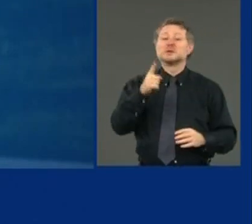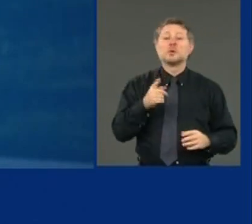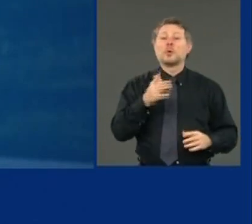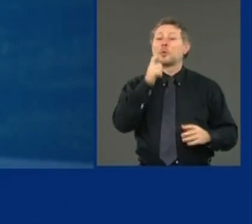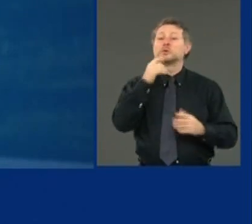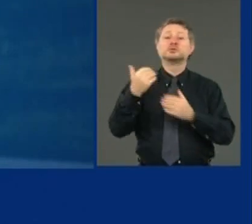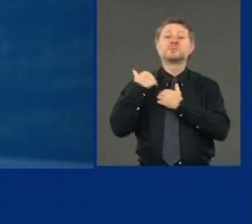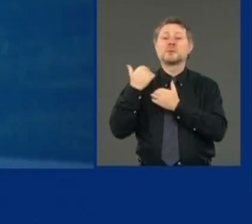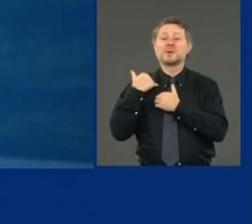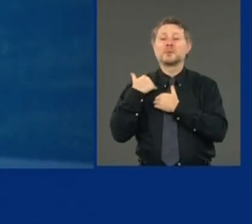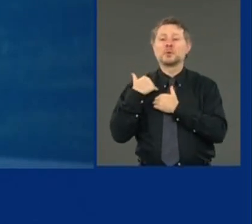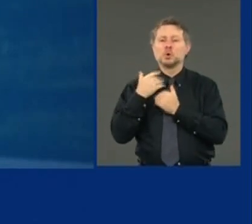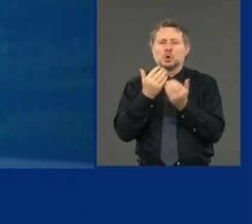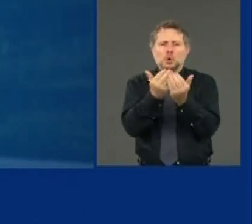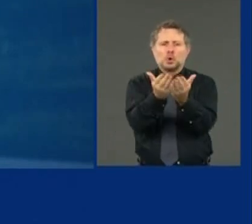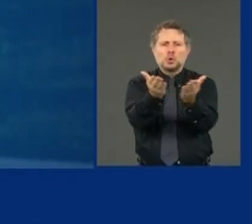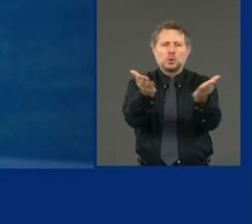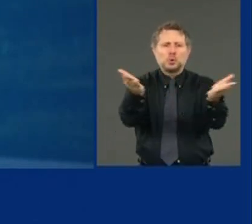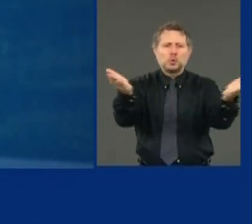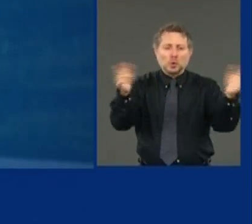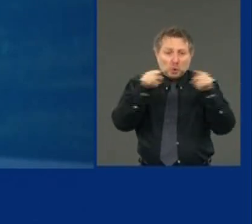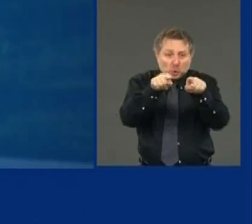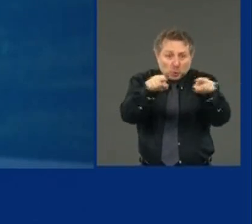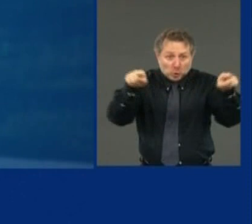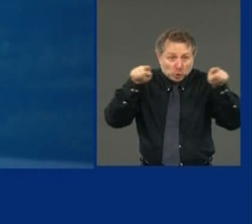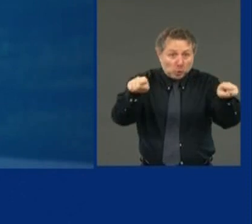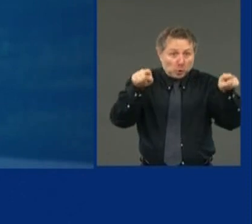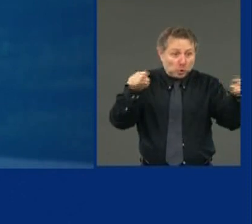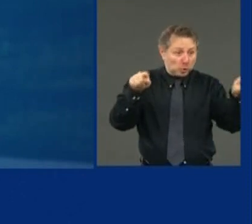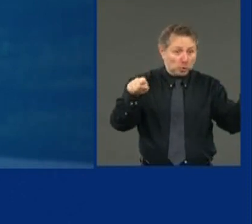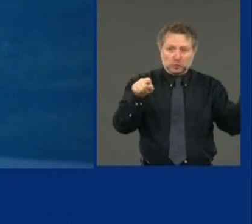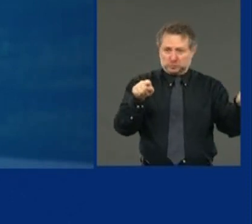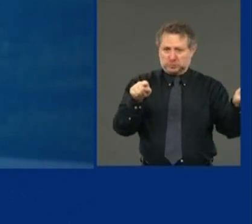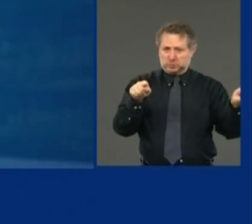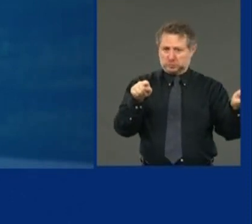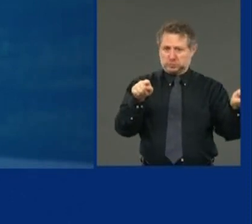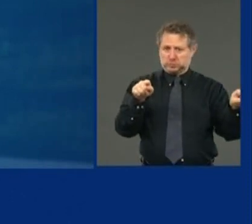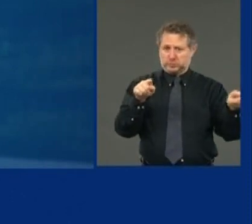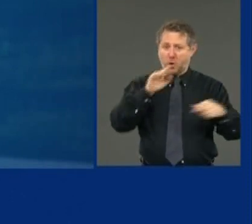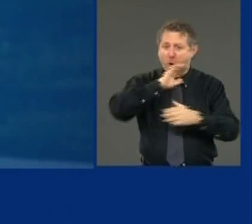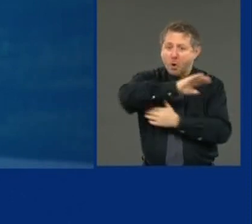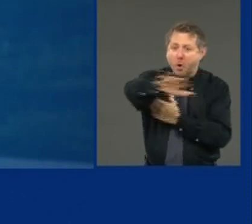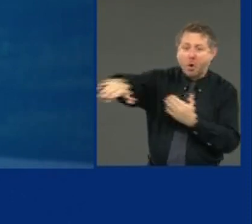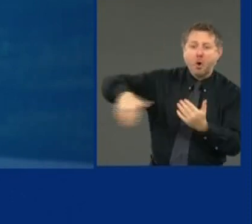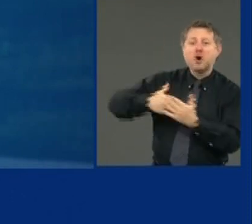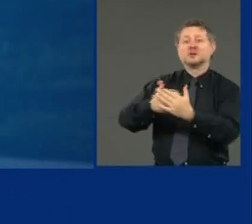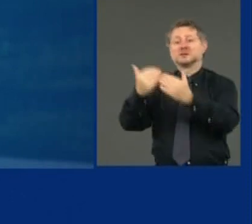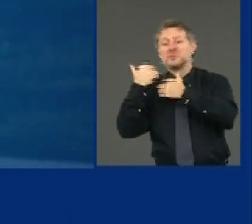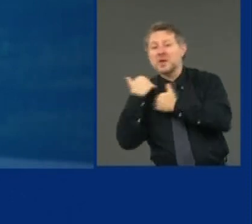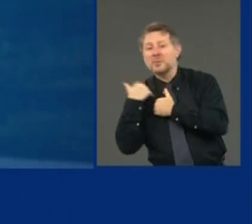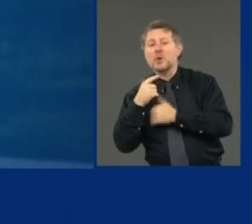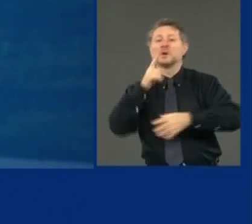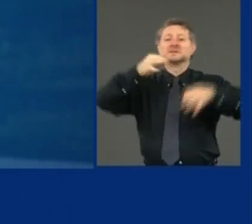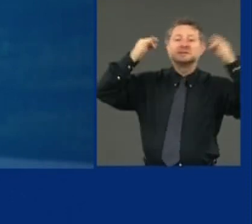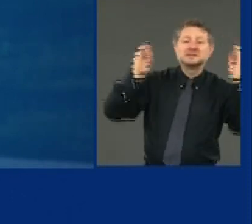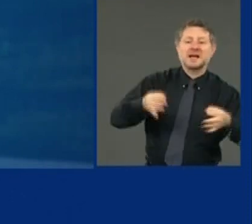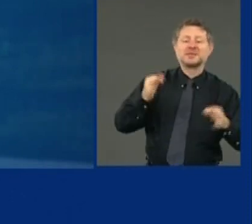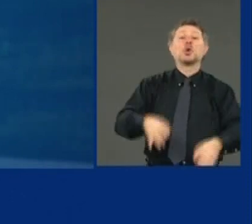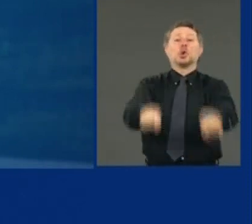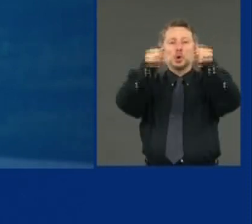THAT'S BOTH THE BEAUTY AND THE CONUNDRUM OF THIS SITUATION. IT'S WHOLLY DEPENDENT ON SOCIAL ACTION.